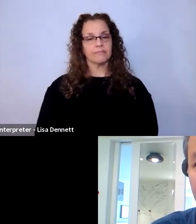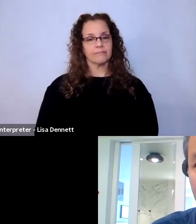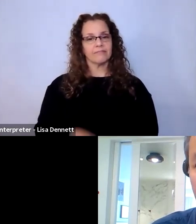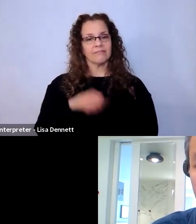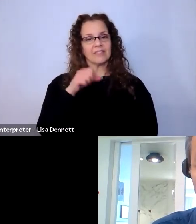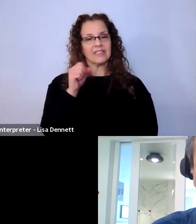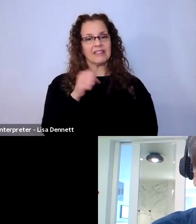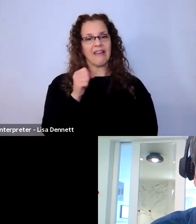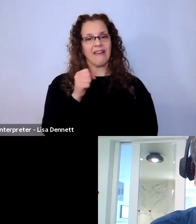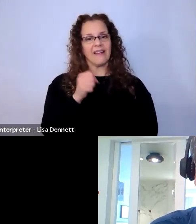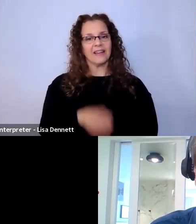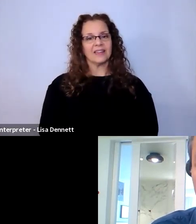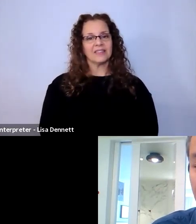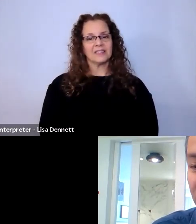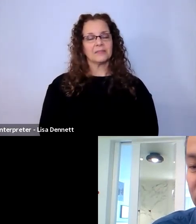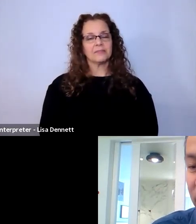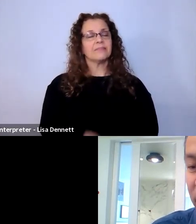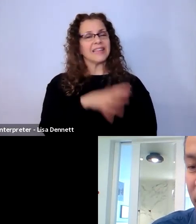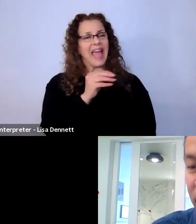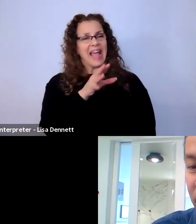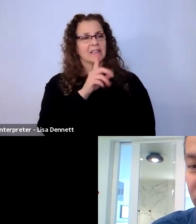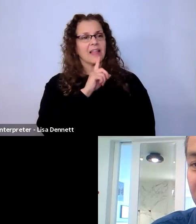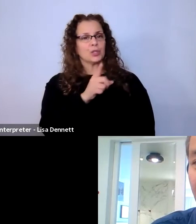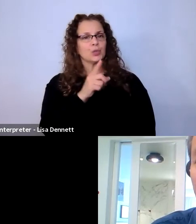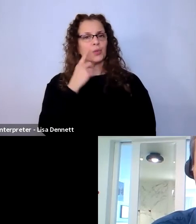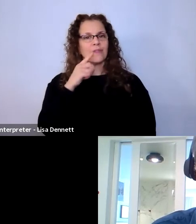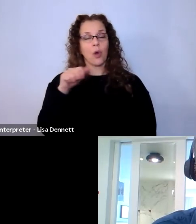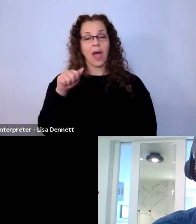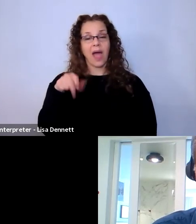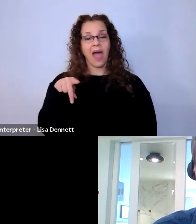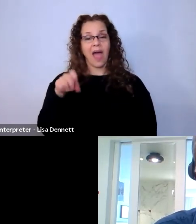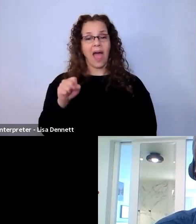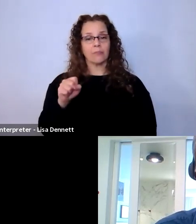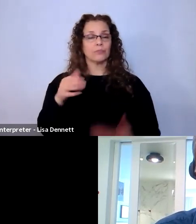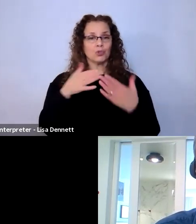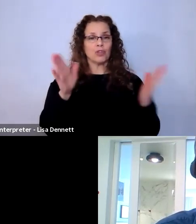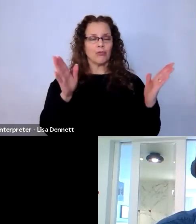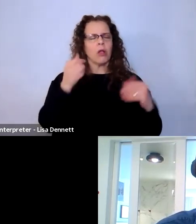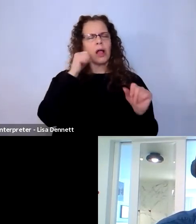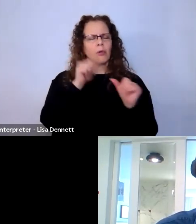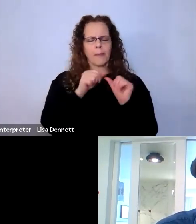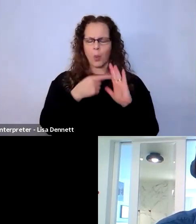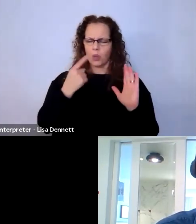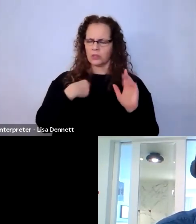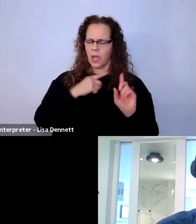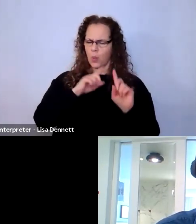Joe Devon: And wouldn't you say that's true for just Apps in general, I remember once going to an event I don't remember you were there, but there were there